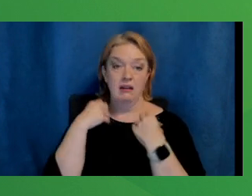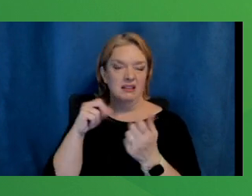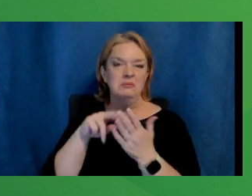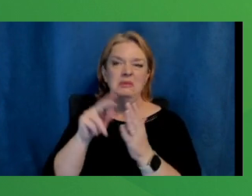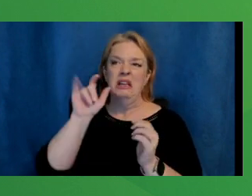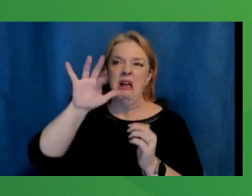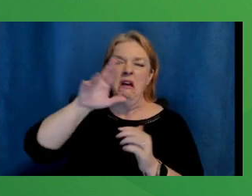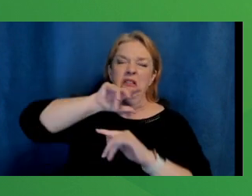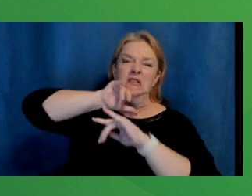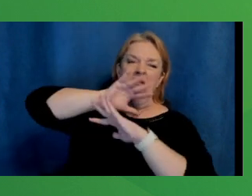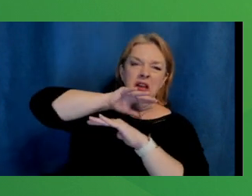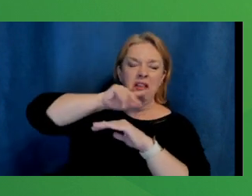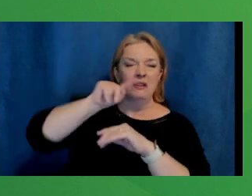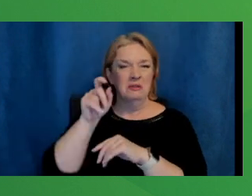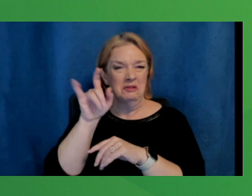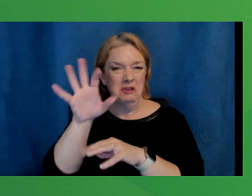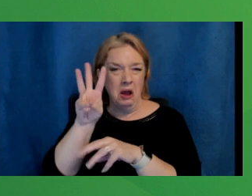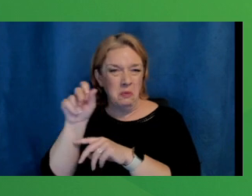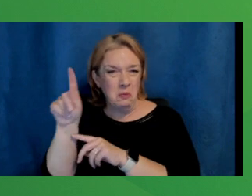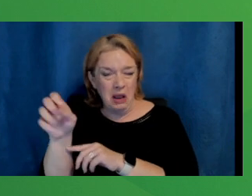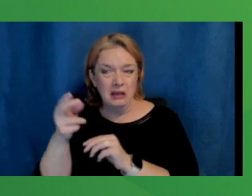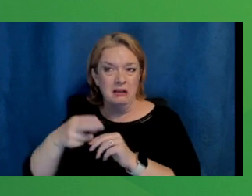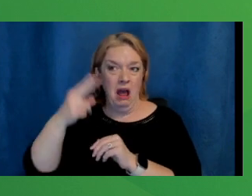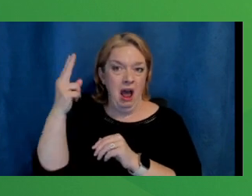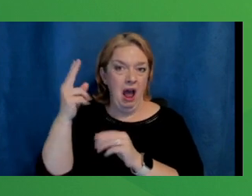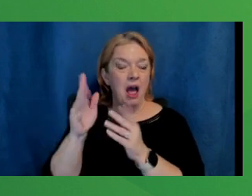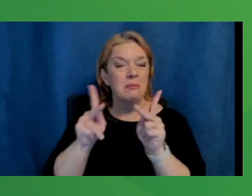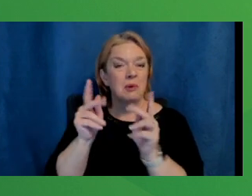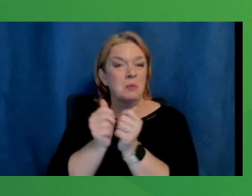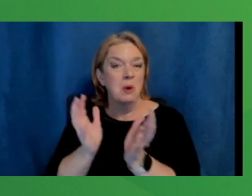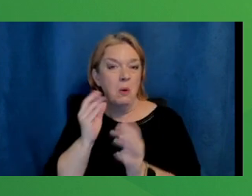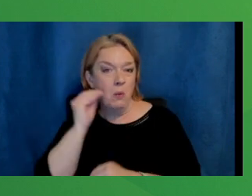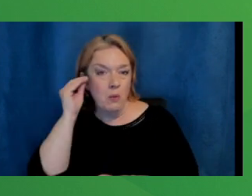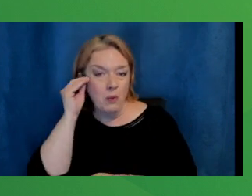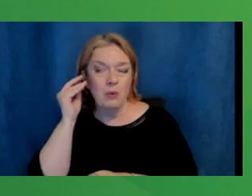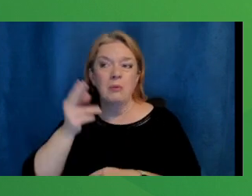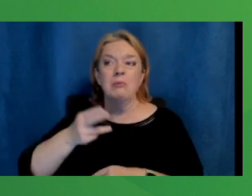high murder rate, high homeless rate, and buildings falling apart. In the bottom left,